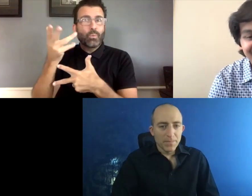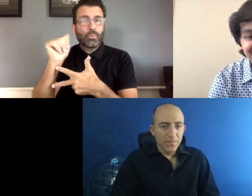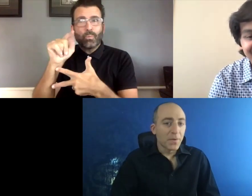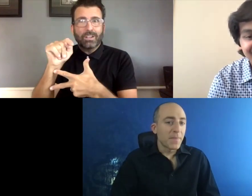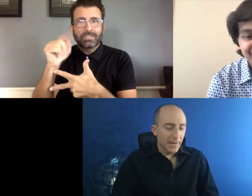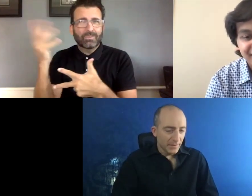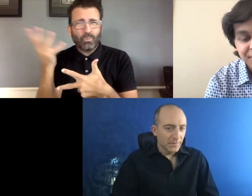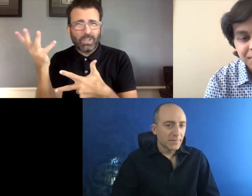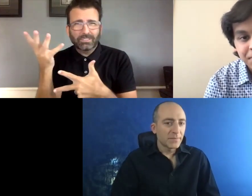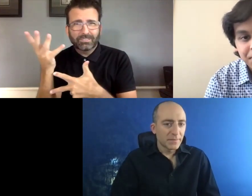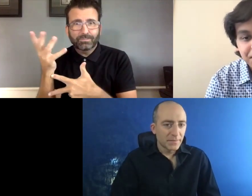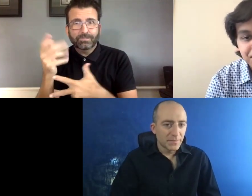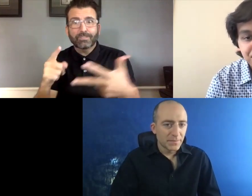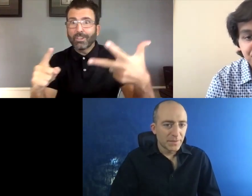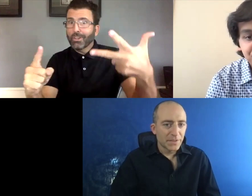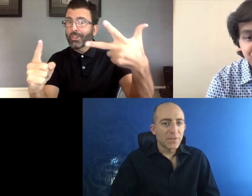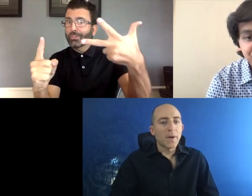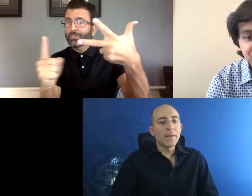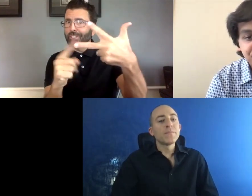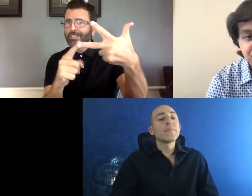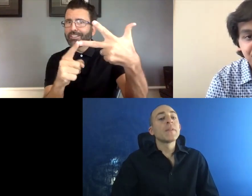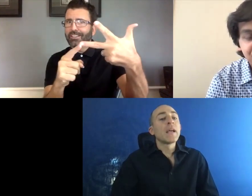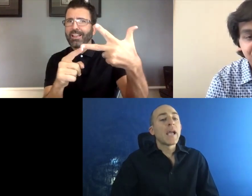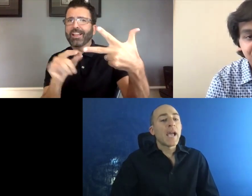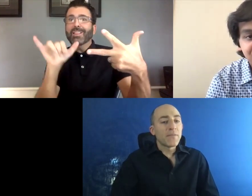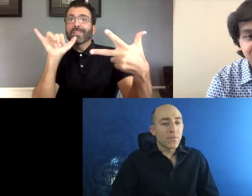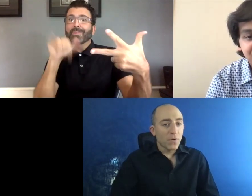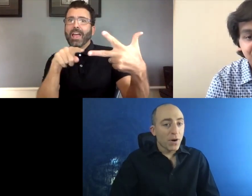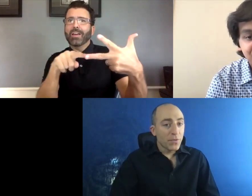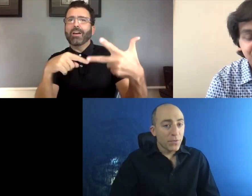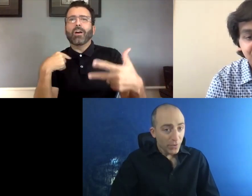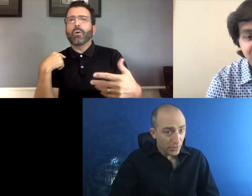From then, I just did What? and for our third